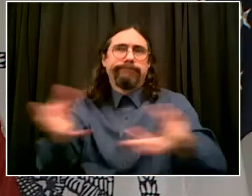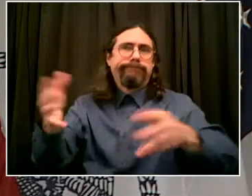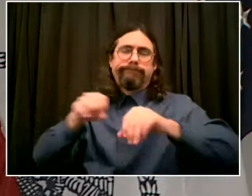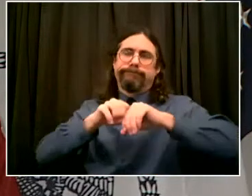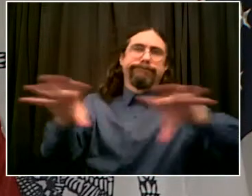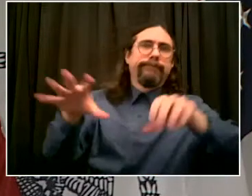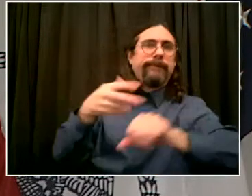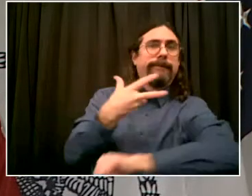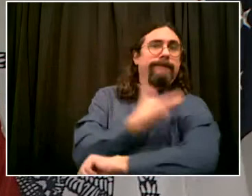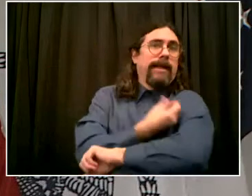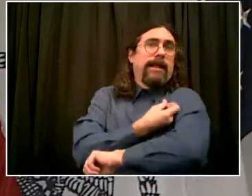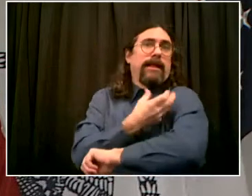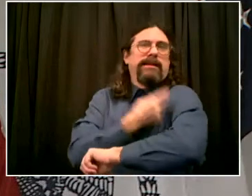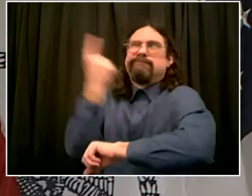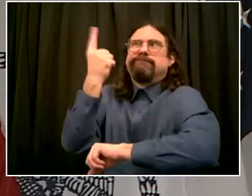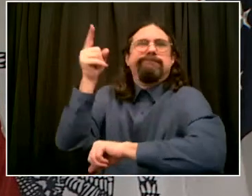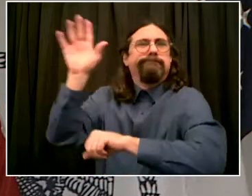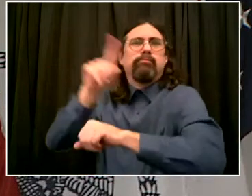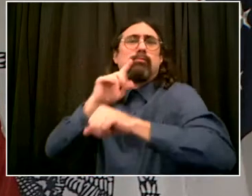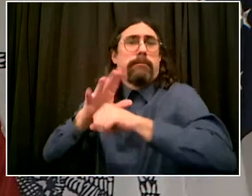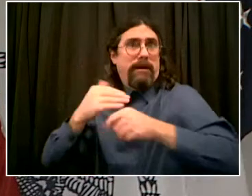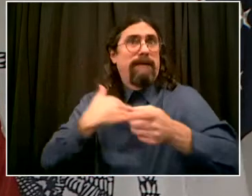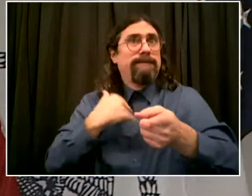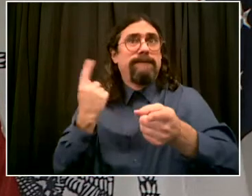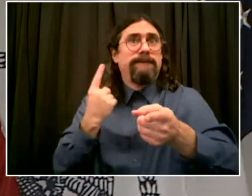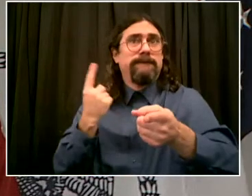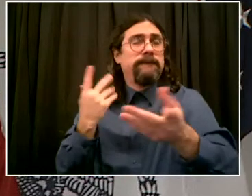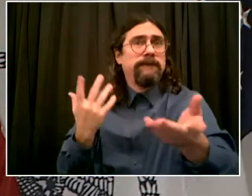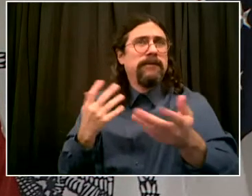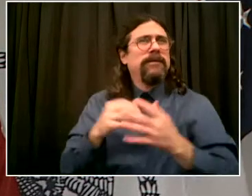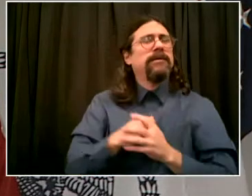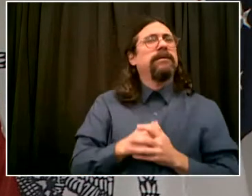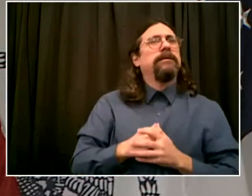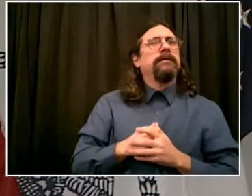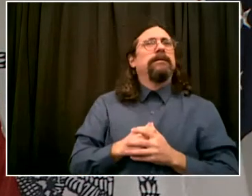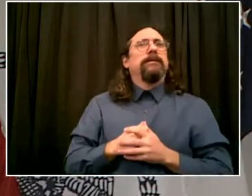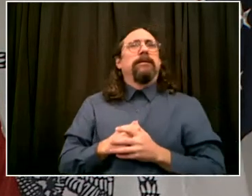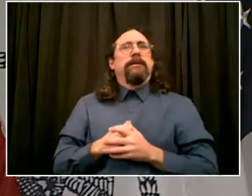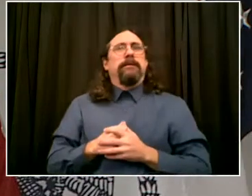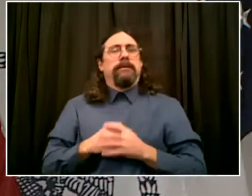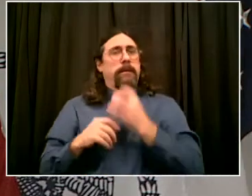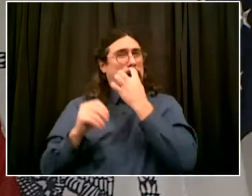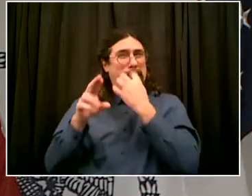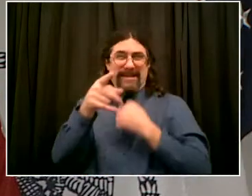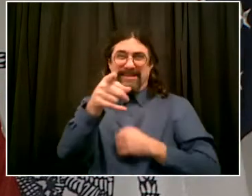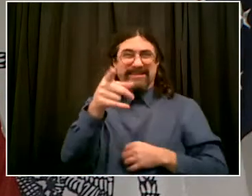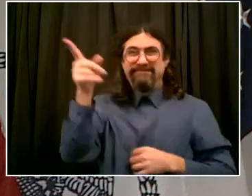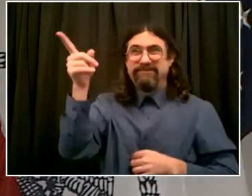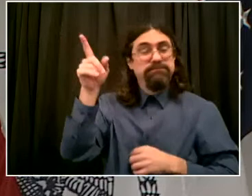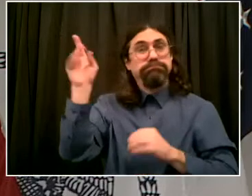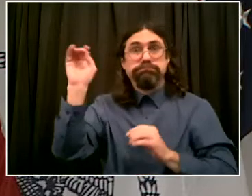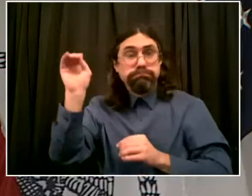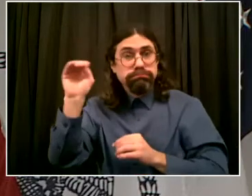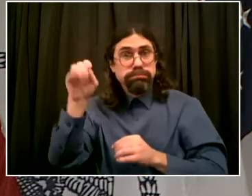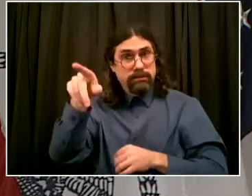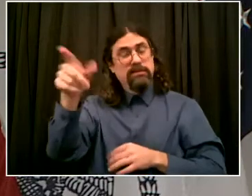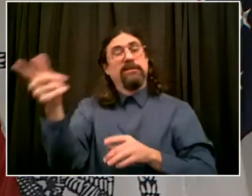THE APPROPRIATE NUMBER OF DOSES OF THE VACCINE OR ARE YOU RELYING ON GOVERNOR CUOMO IN DEALING WITH TT HEFEFERADEL L GGVEORRMENNT AND